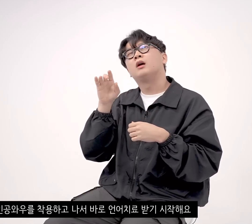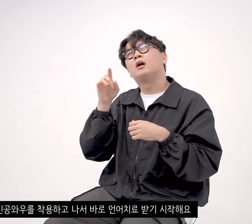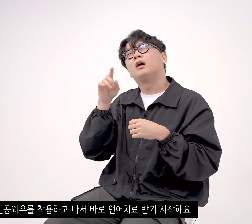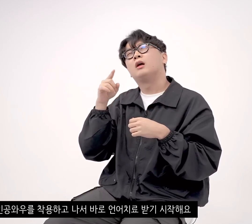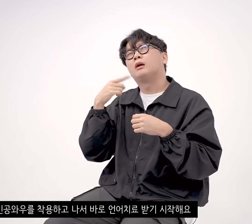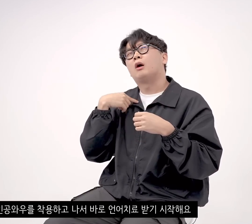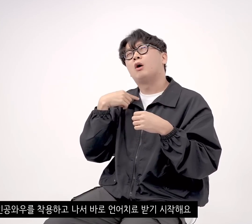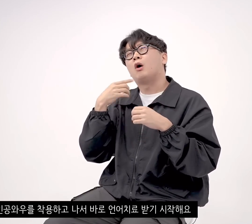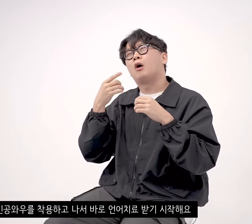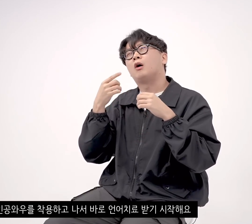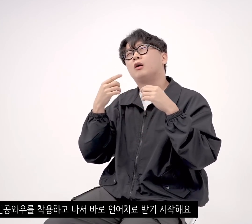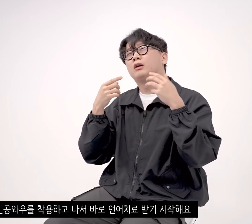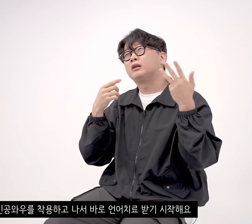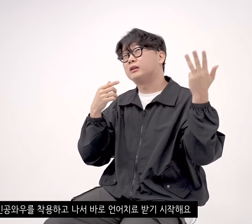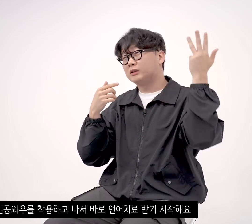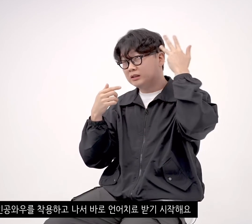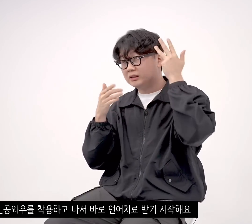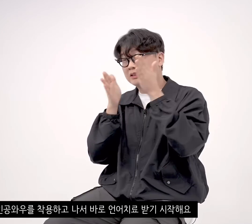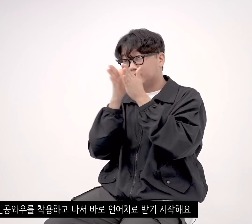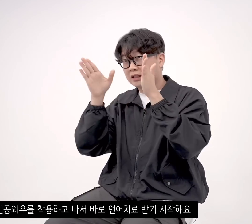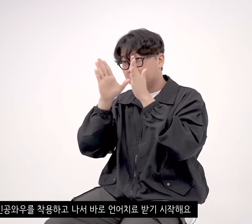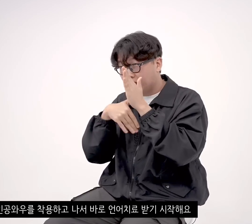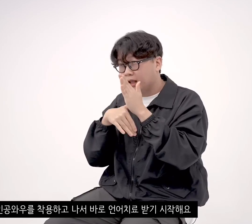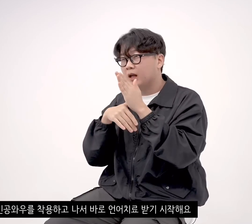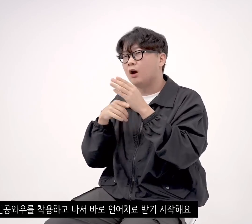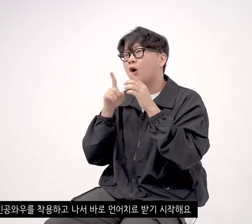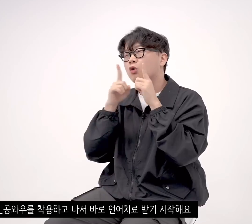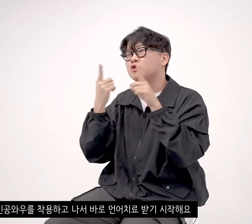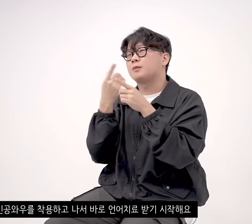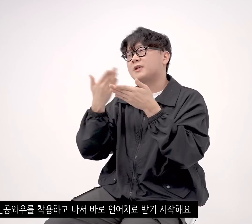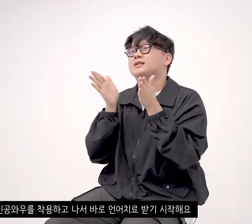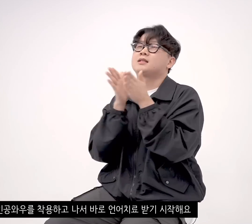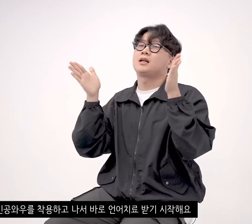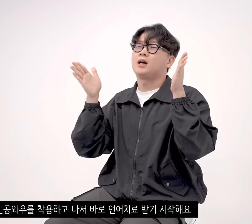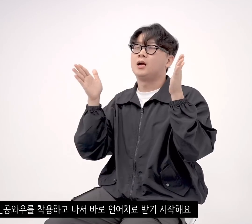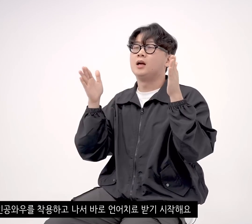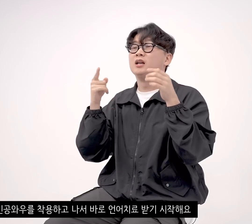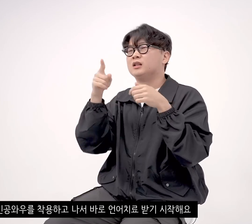After wearing the cochlear implant, I started receiving speech therapy right away.